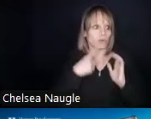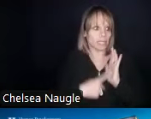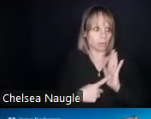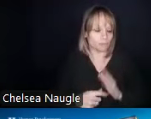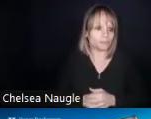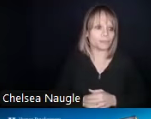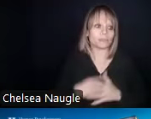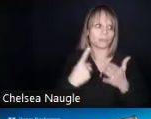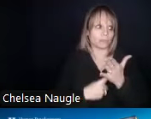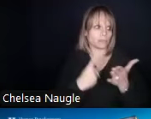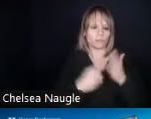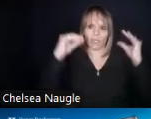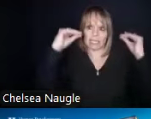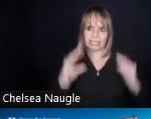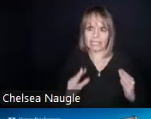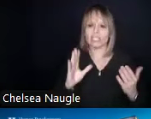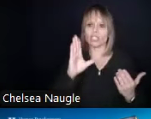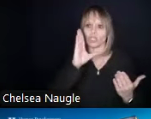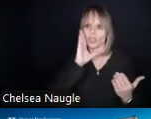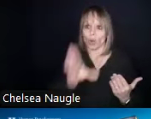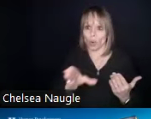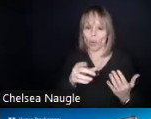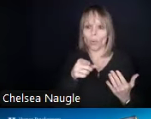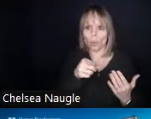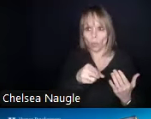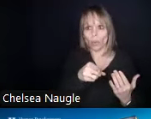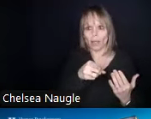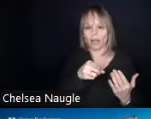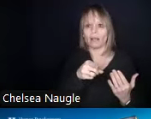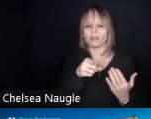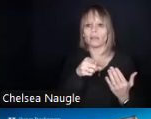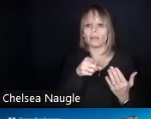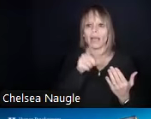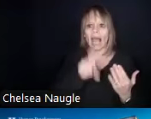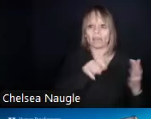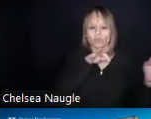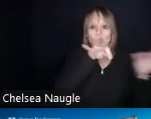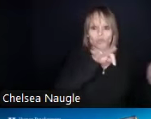the tails and it's the kid who has to describe to the teacher what to do or maybe the teacher does some things right